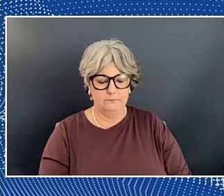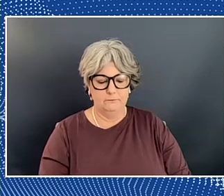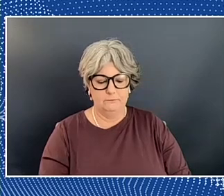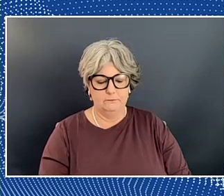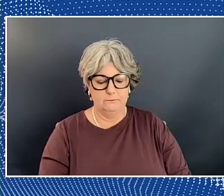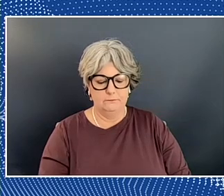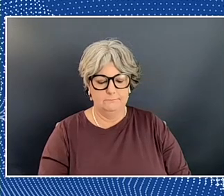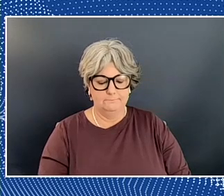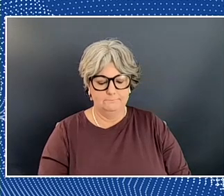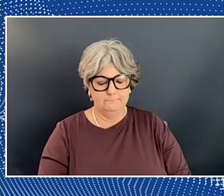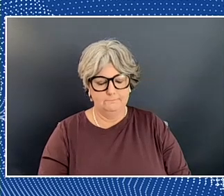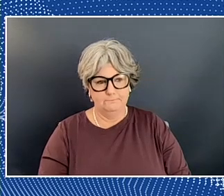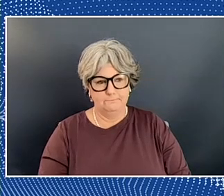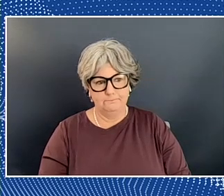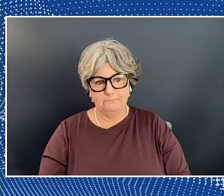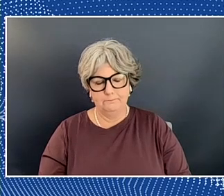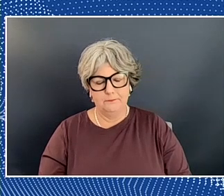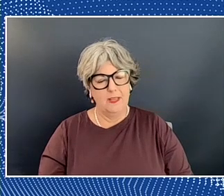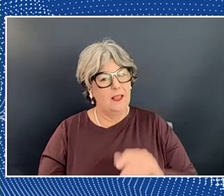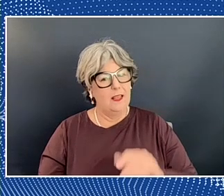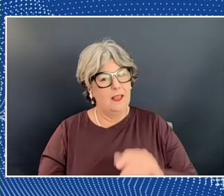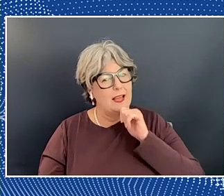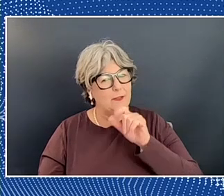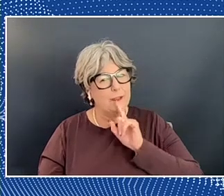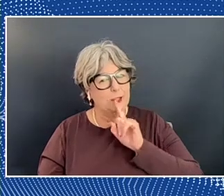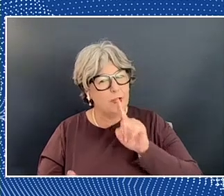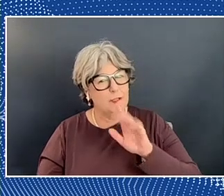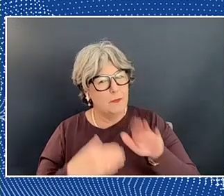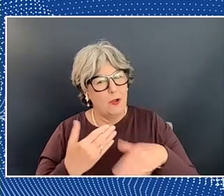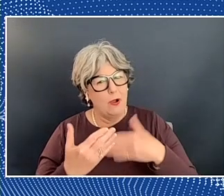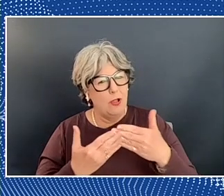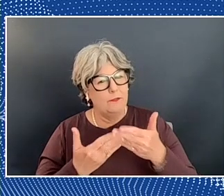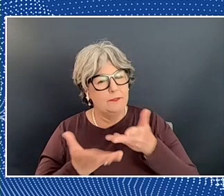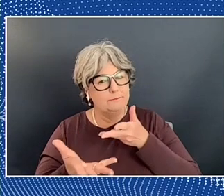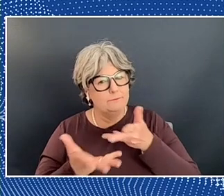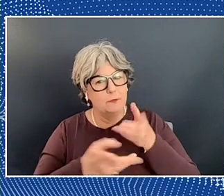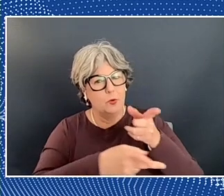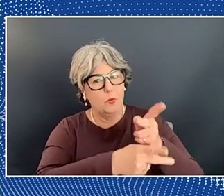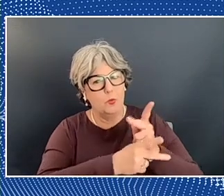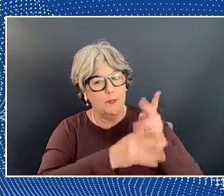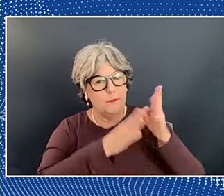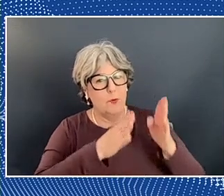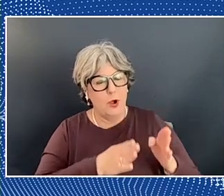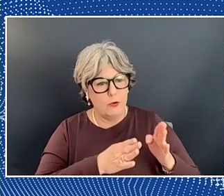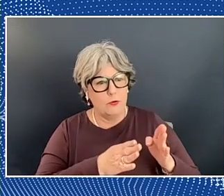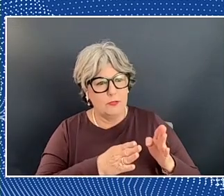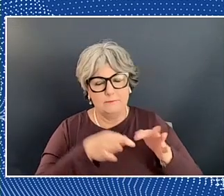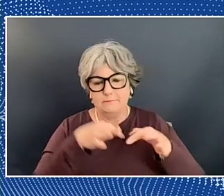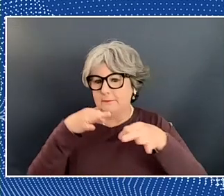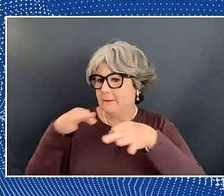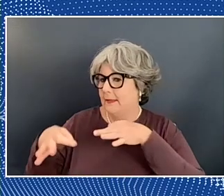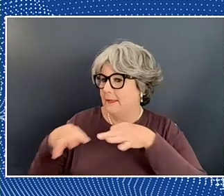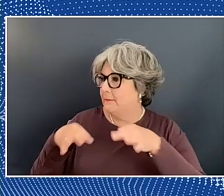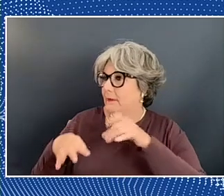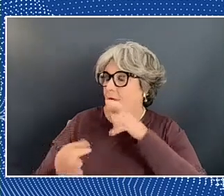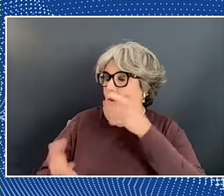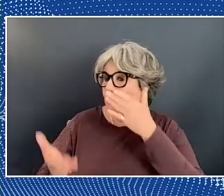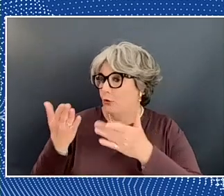I'm interested in, you know, all of us have to interact with borrowers and explain to them who might be eligible for forgiveness and who's not.